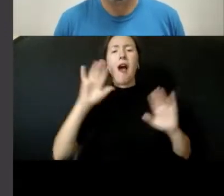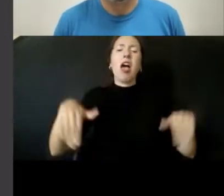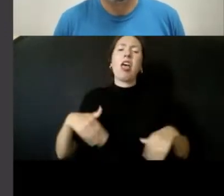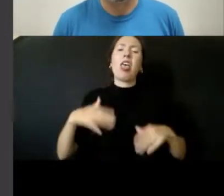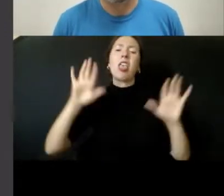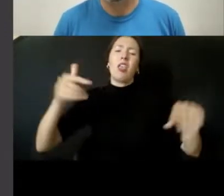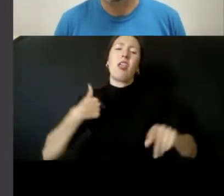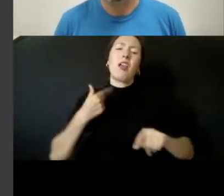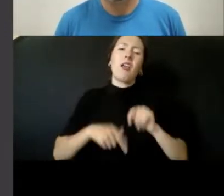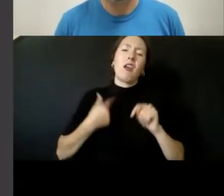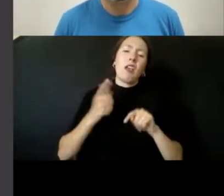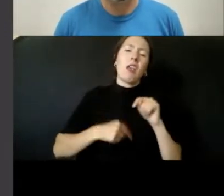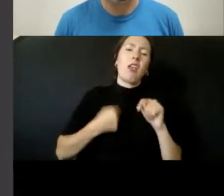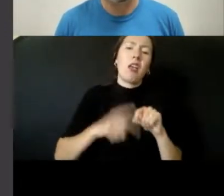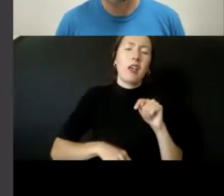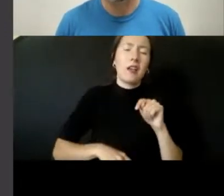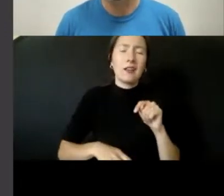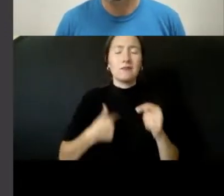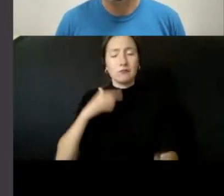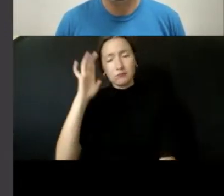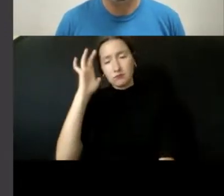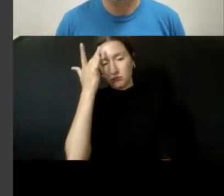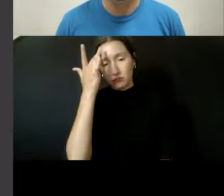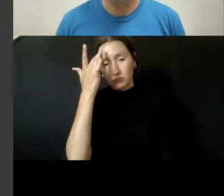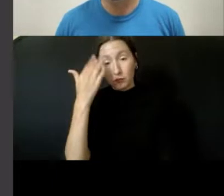i think there's there's enough information out there there's sessions like this there's there's